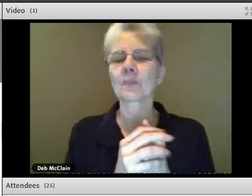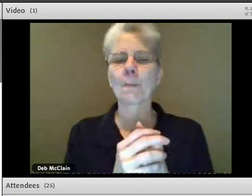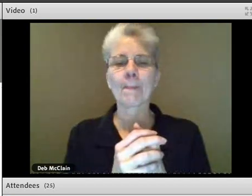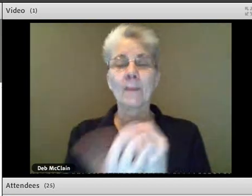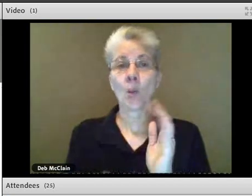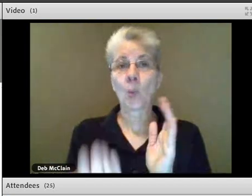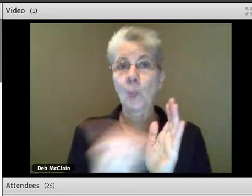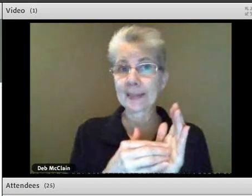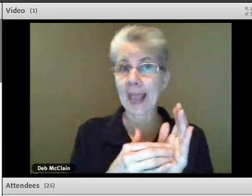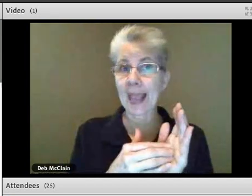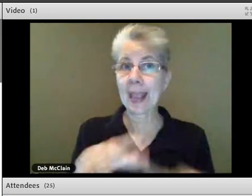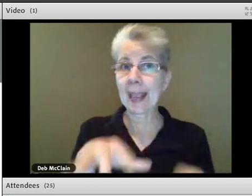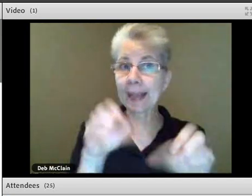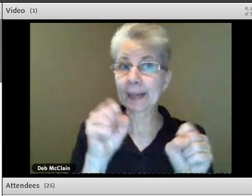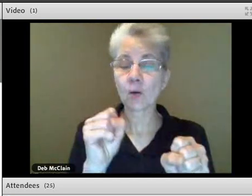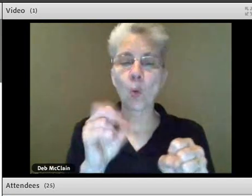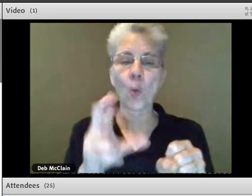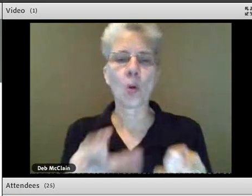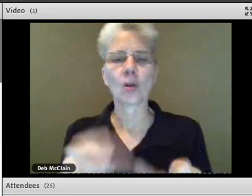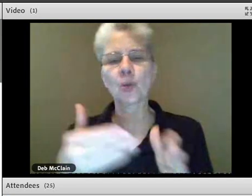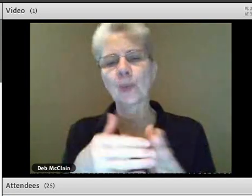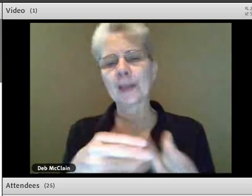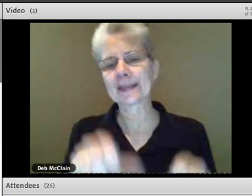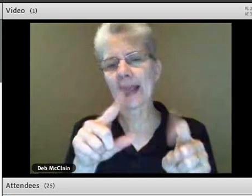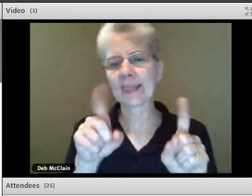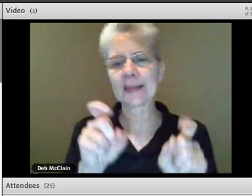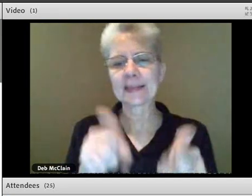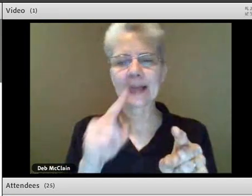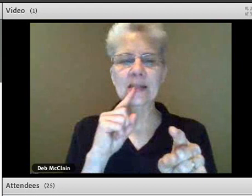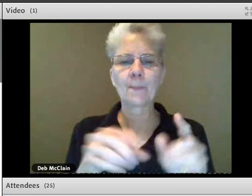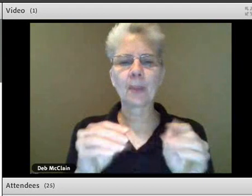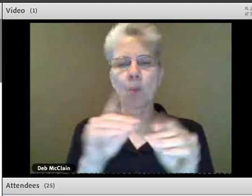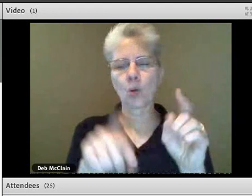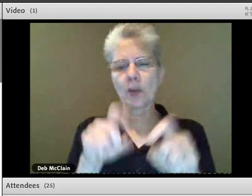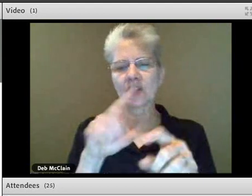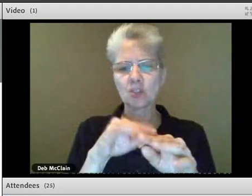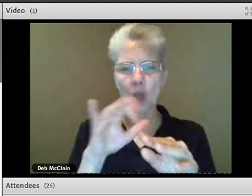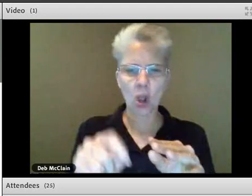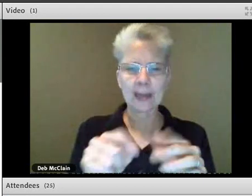So what we've done is, you retake the test, but now there will be more questions on it,